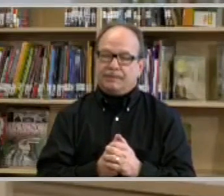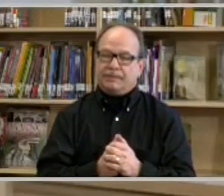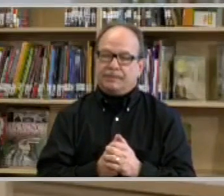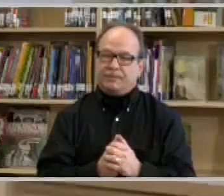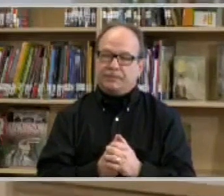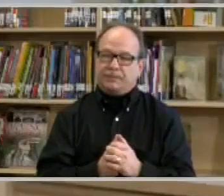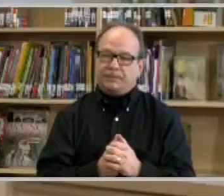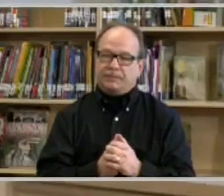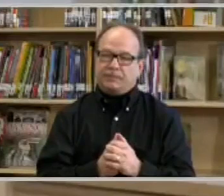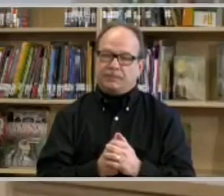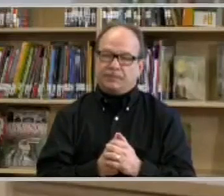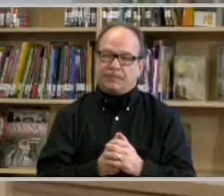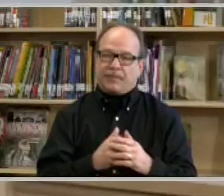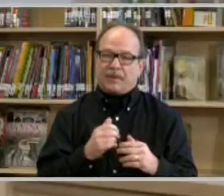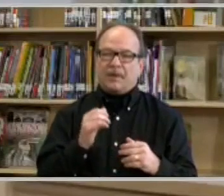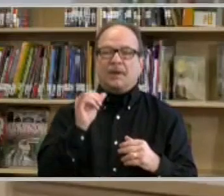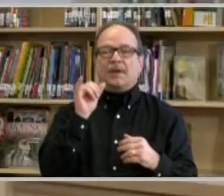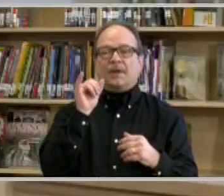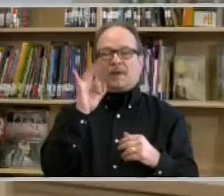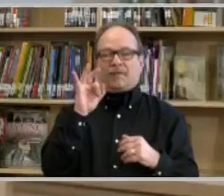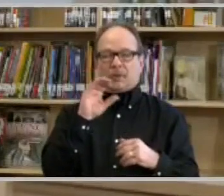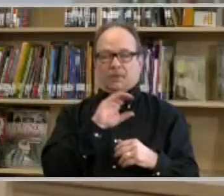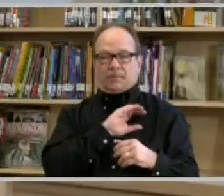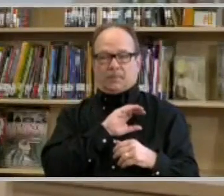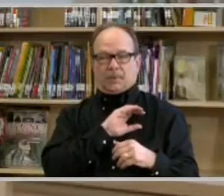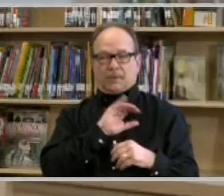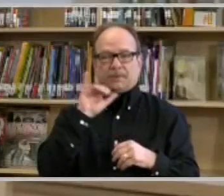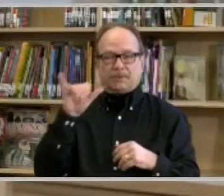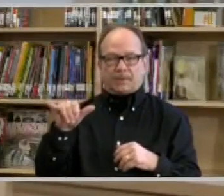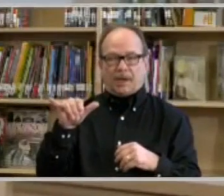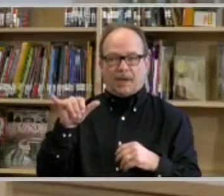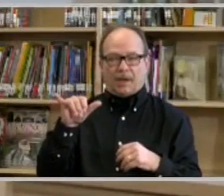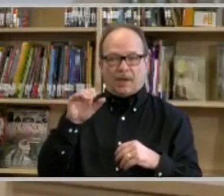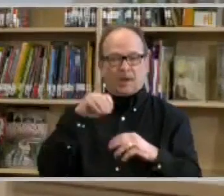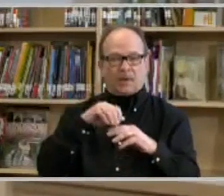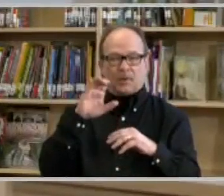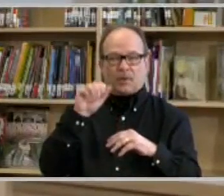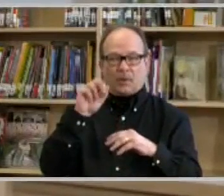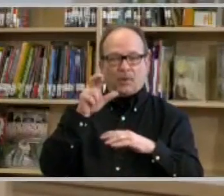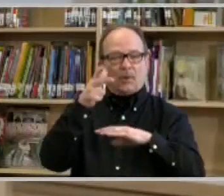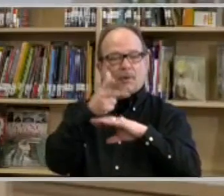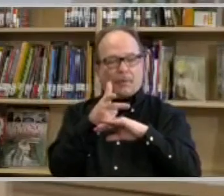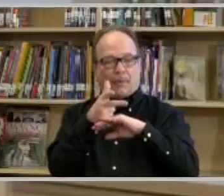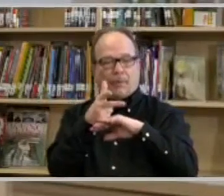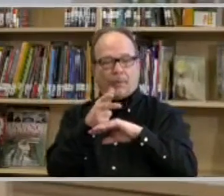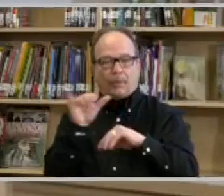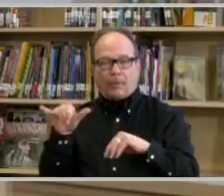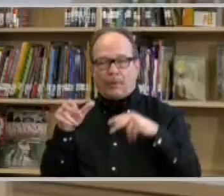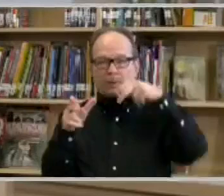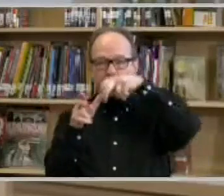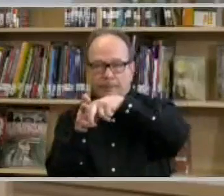HAVE THE PATROL OFFICERS TO STAY IN ONE AREA INSTEAD OF THEM